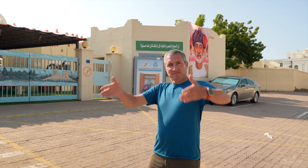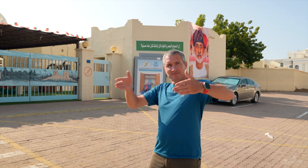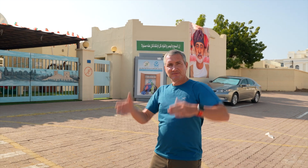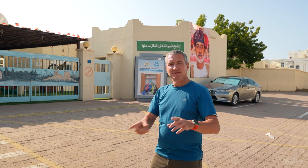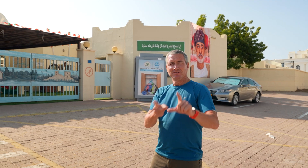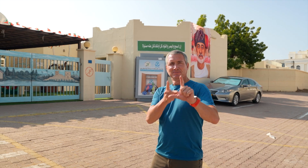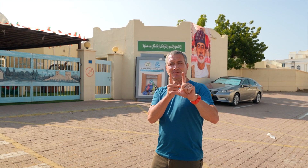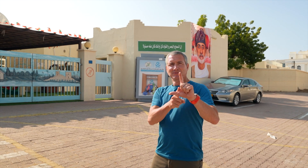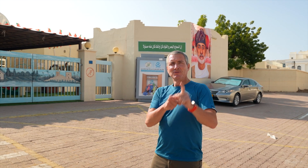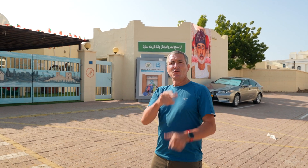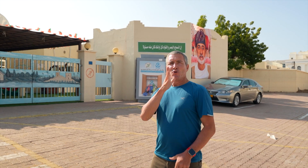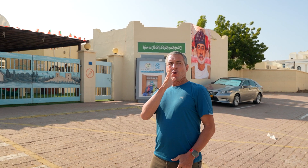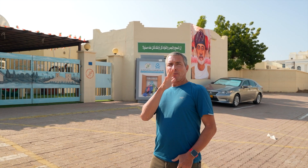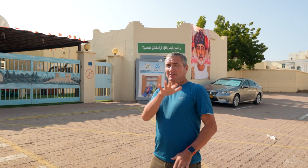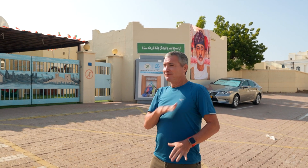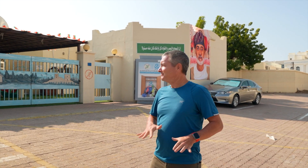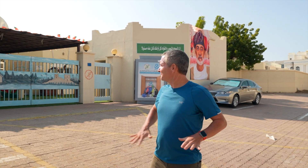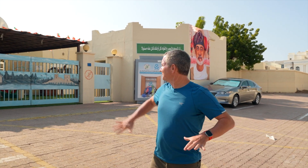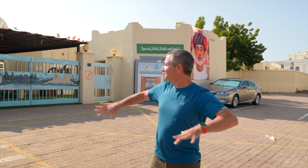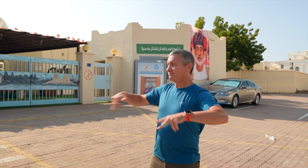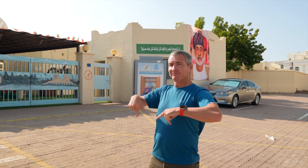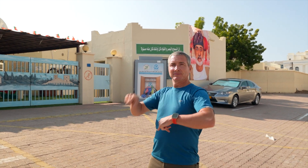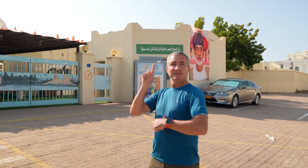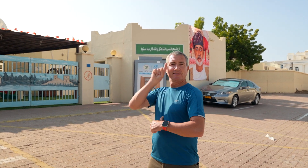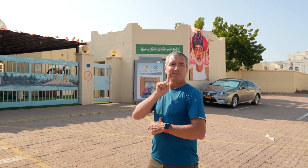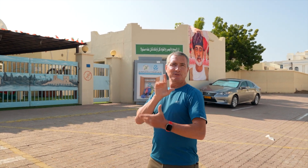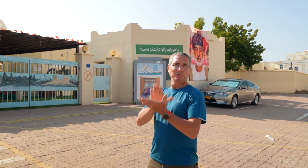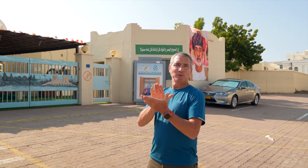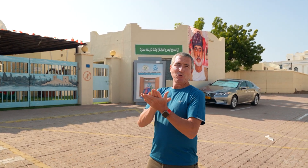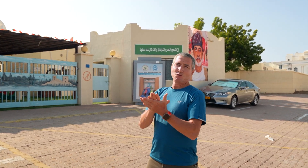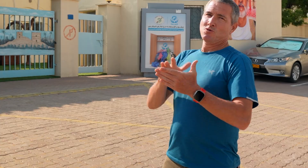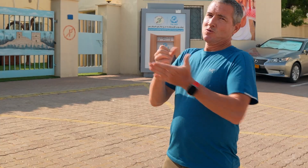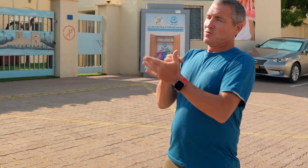I’m here in Muscat, Oman at a School for the Deaf.